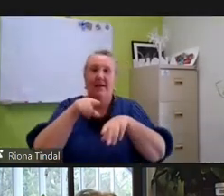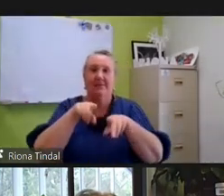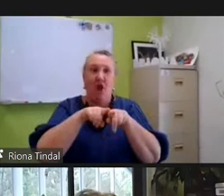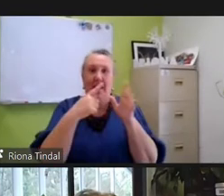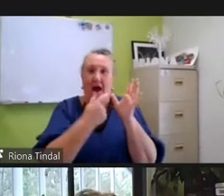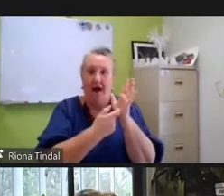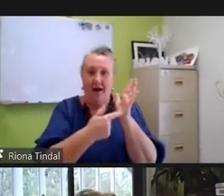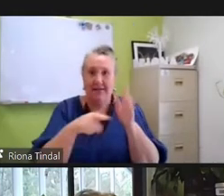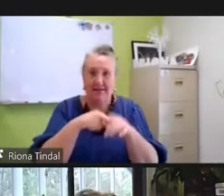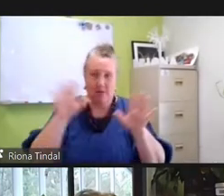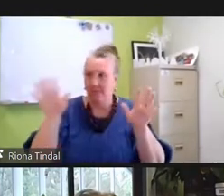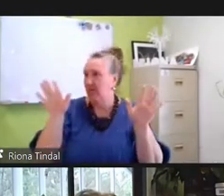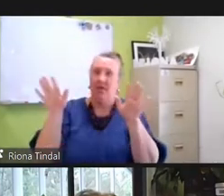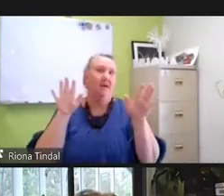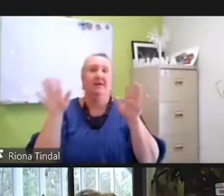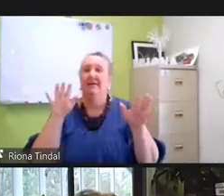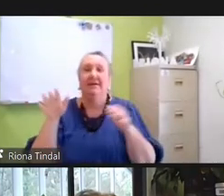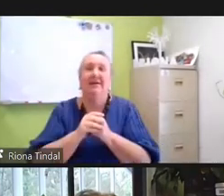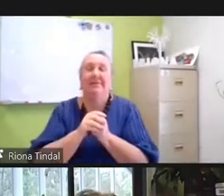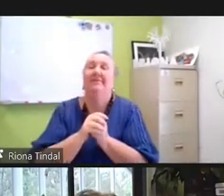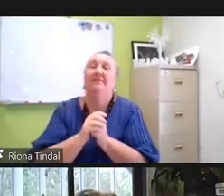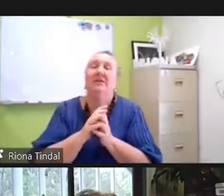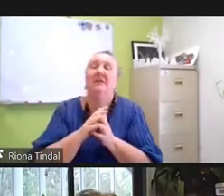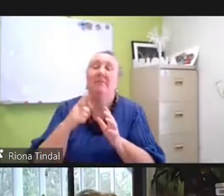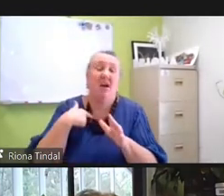particularly difficult, having to learn a language at the same time as learning a new subject matter.